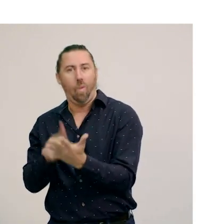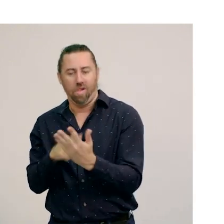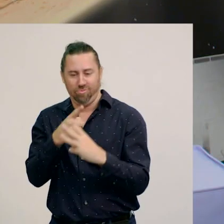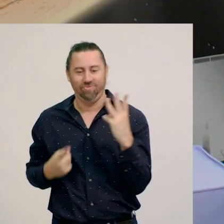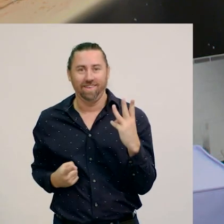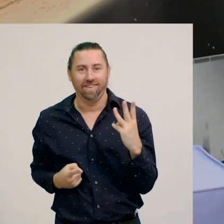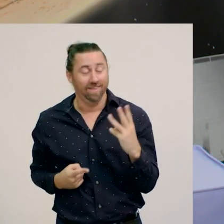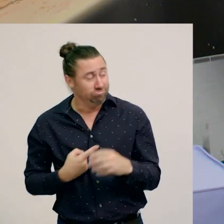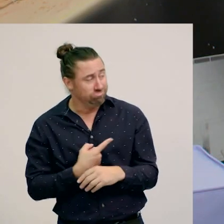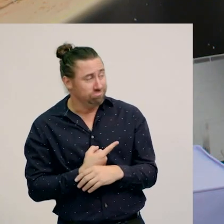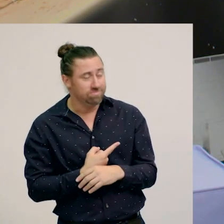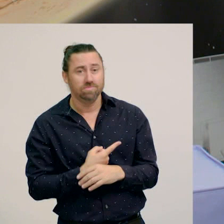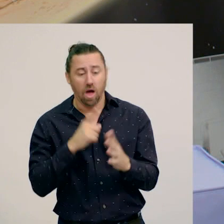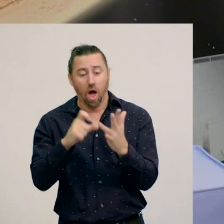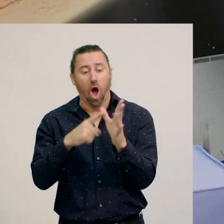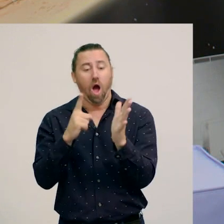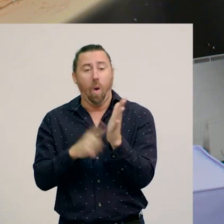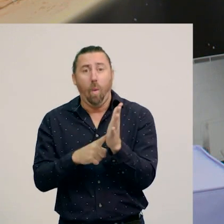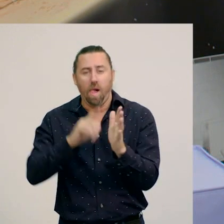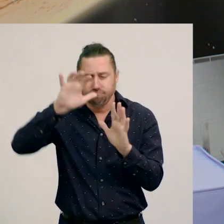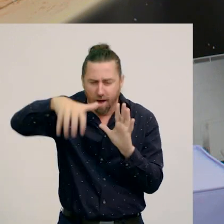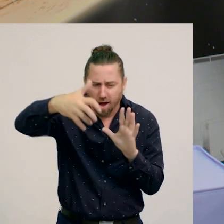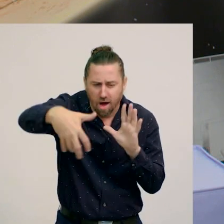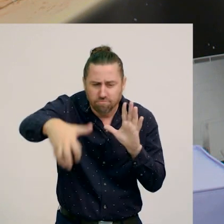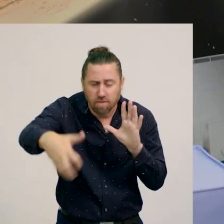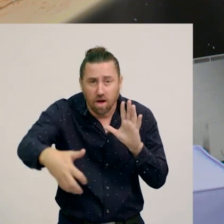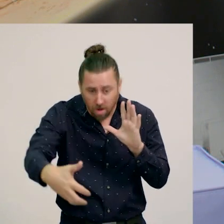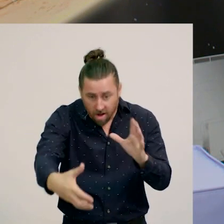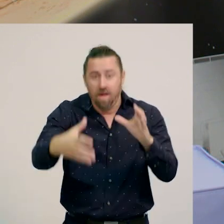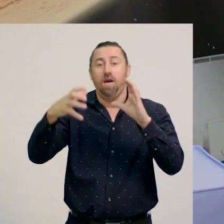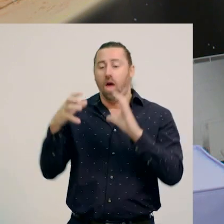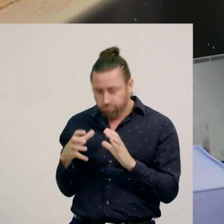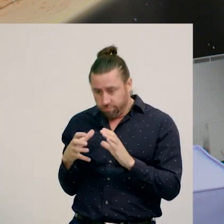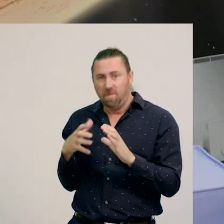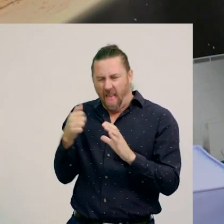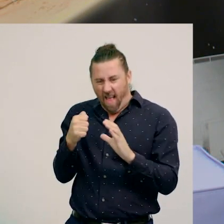Coal is mined and burned, to release the energy stored inside.